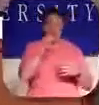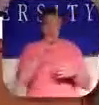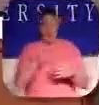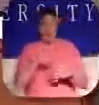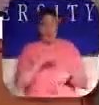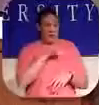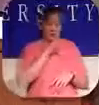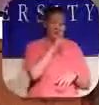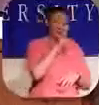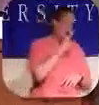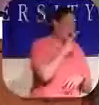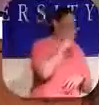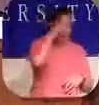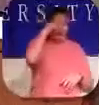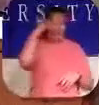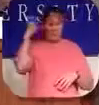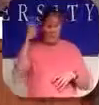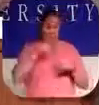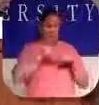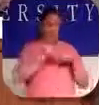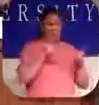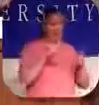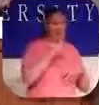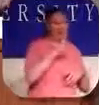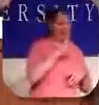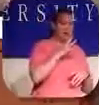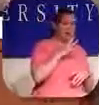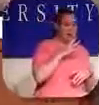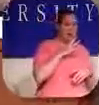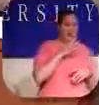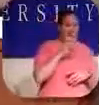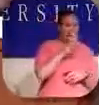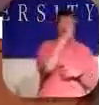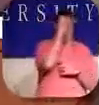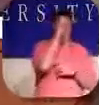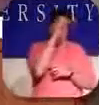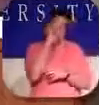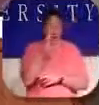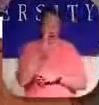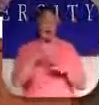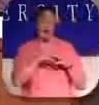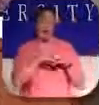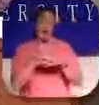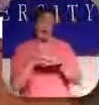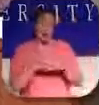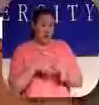but we don't talk about ourselves as being "European American" What do we call ourselves?